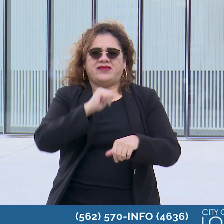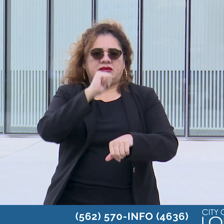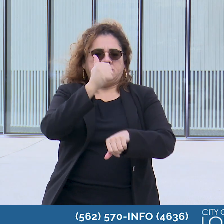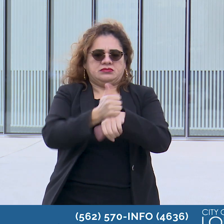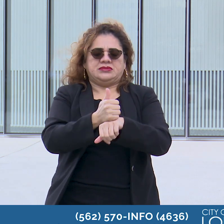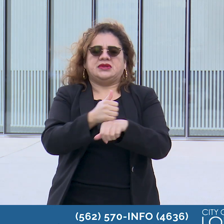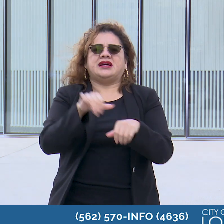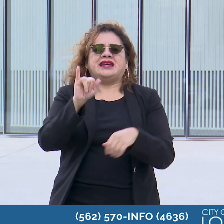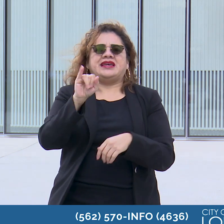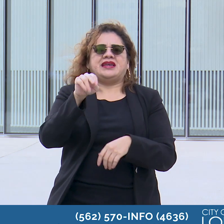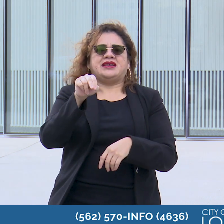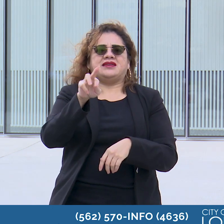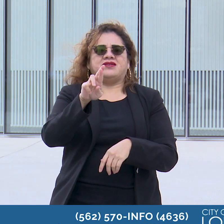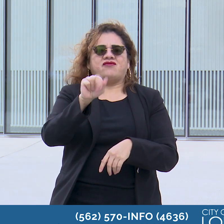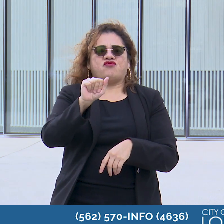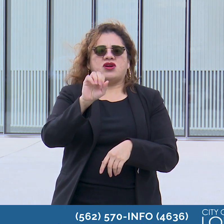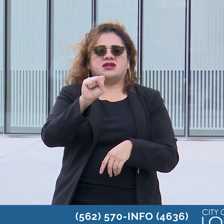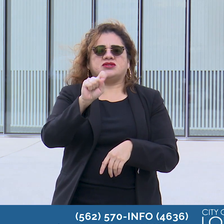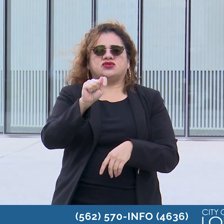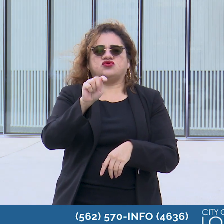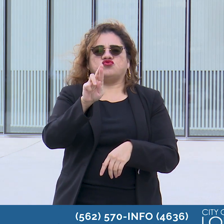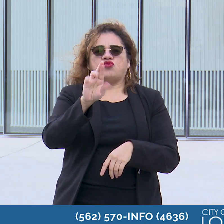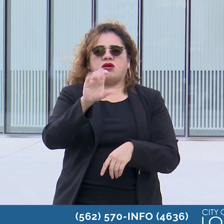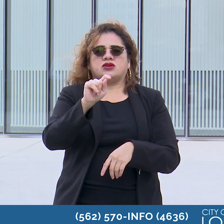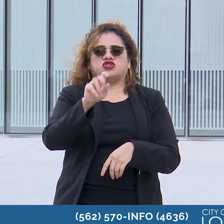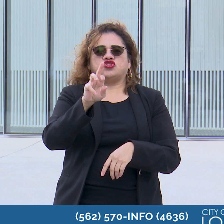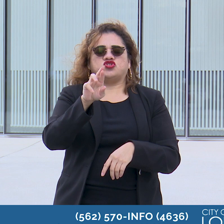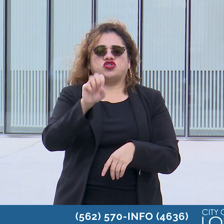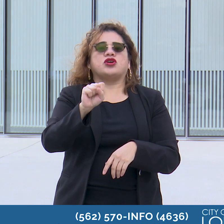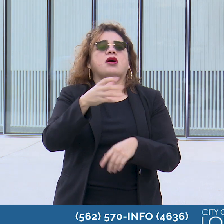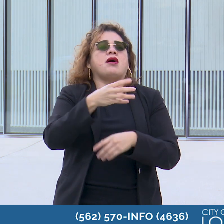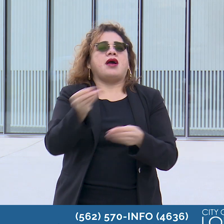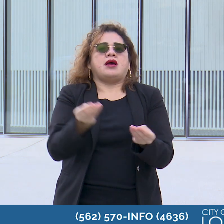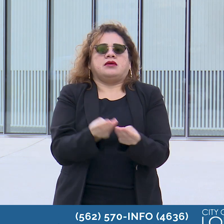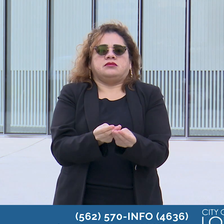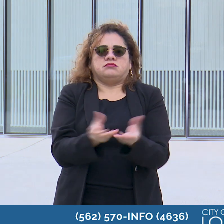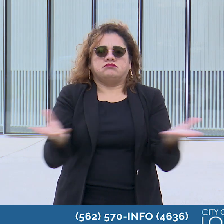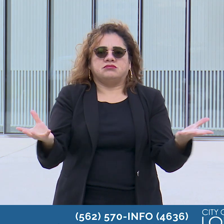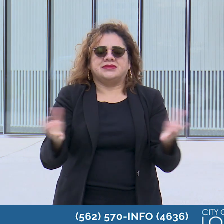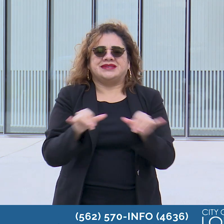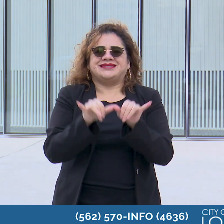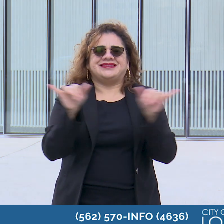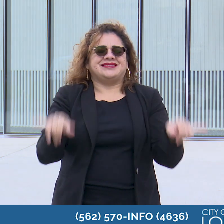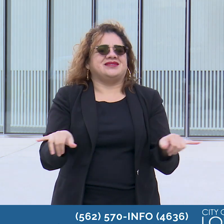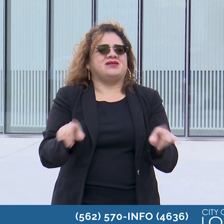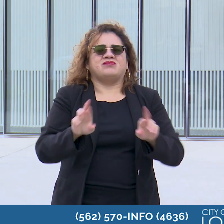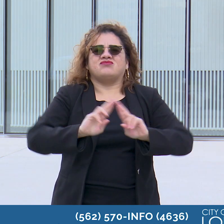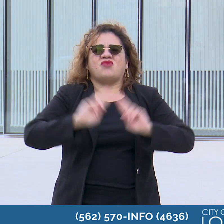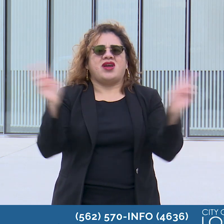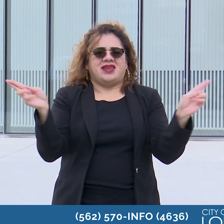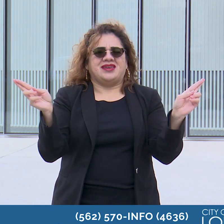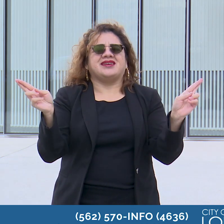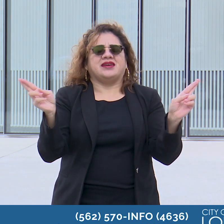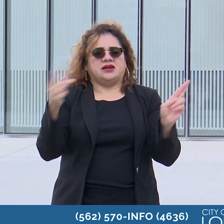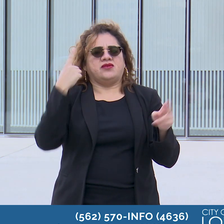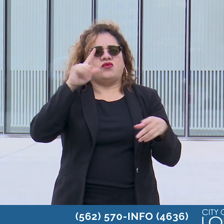the distribution mechanisms in place today to disperse the vaccine successfully.